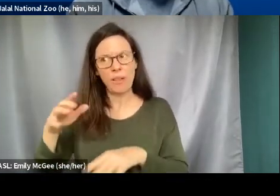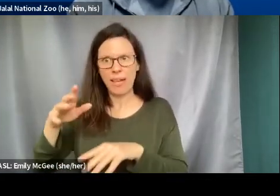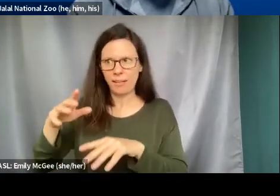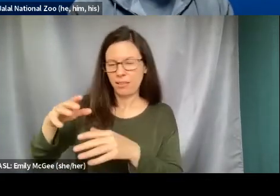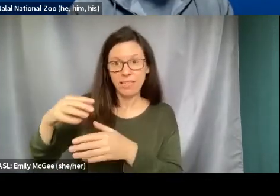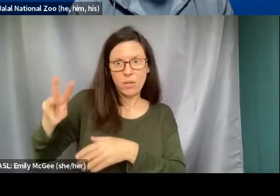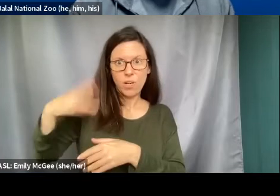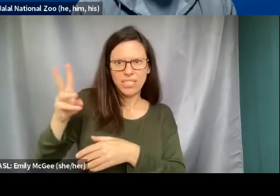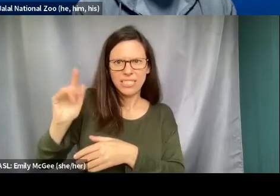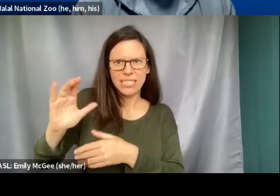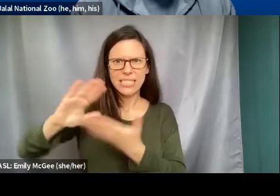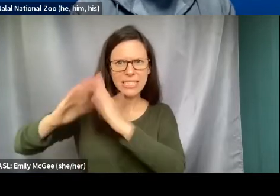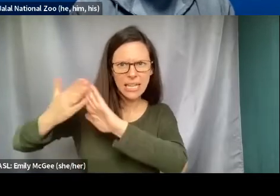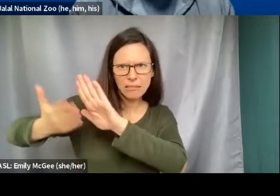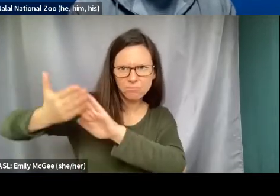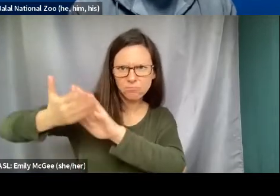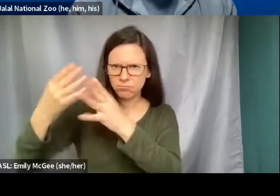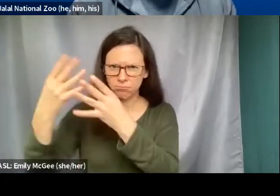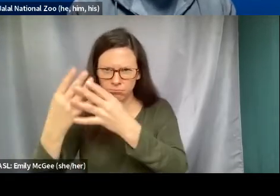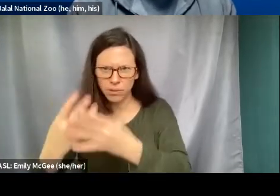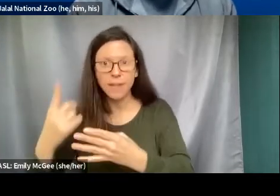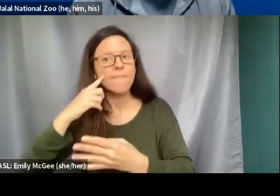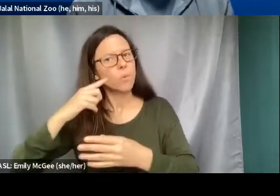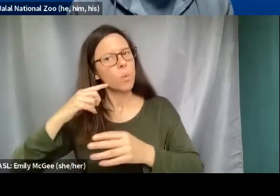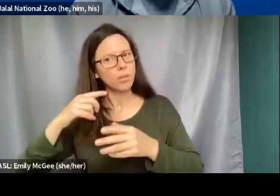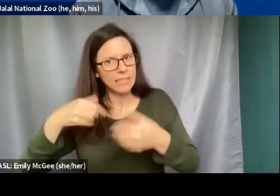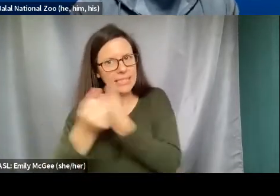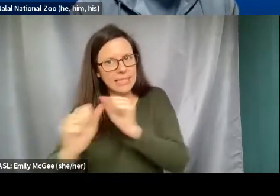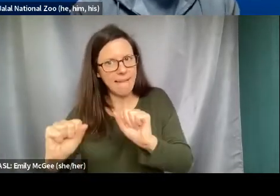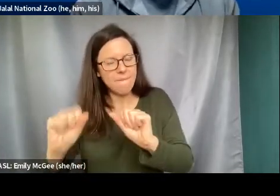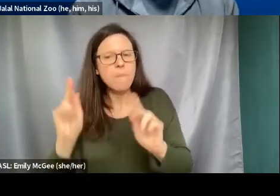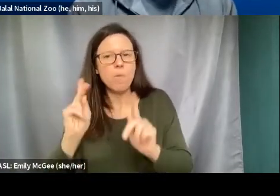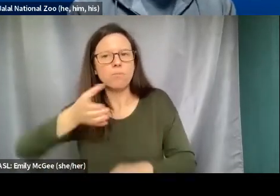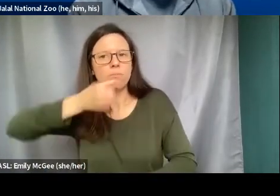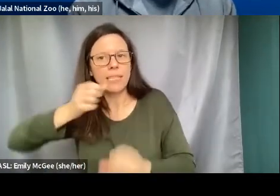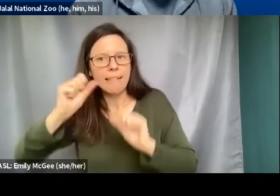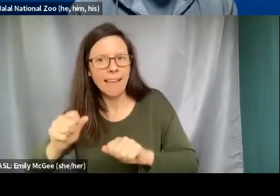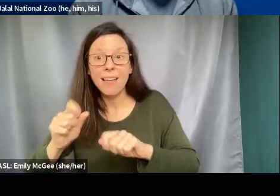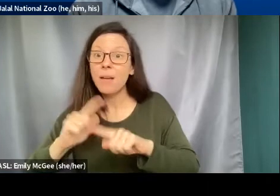but it is not necessarily safe for all animals. Some chemicals like chlorine and chloramines are